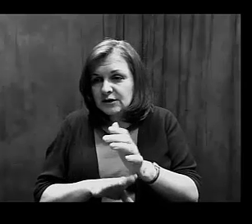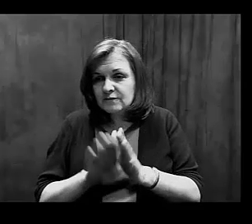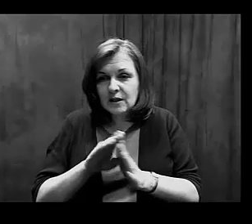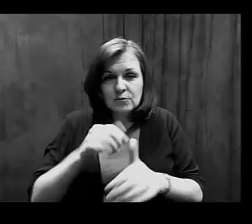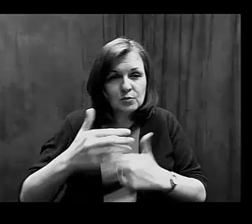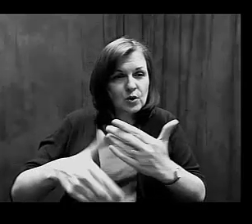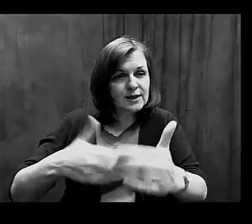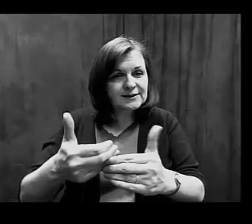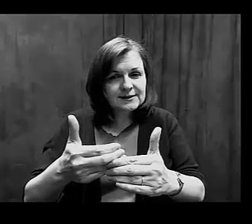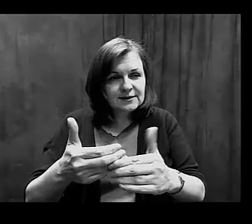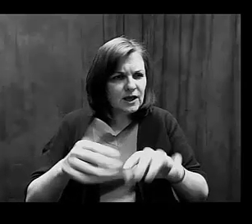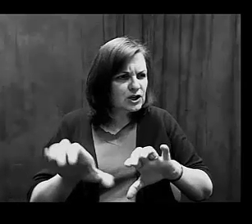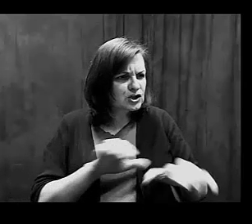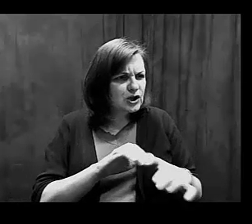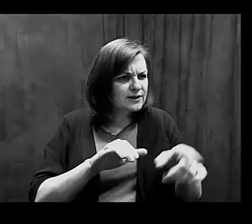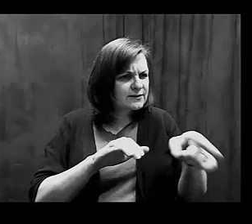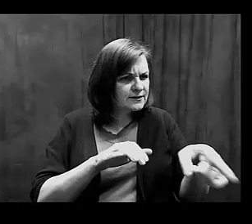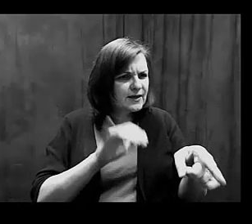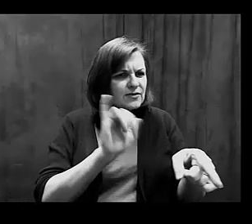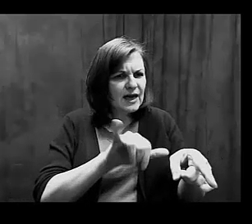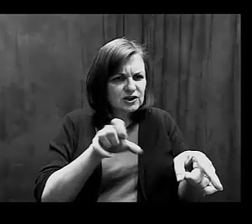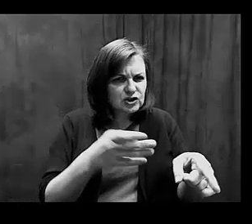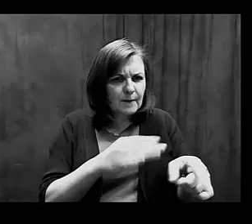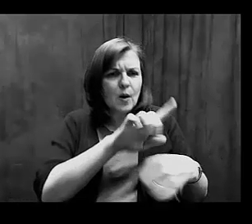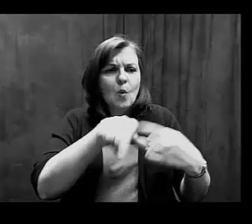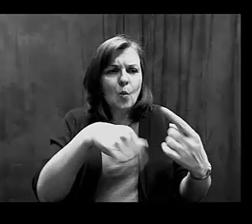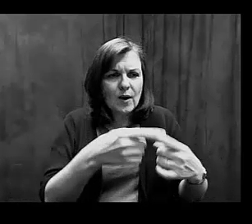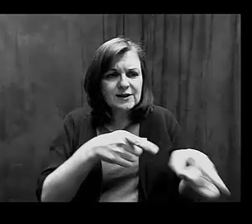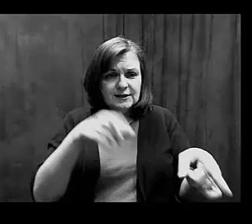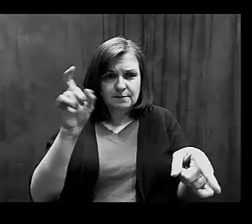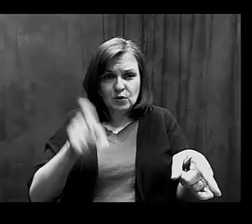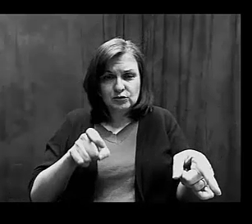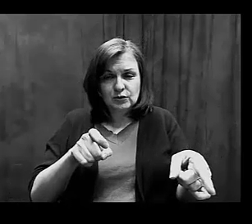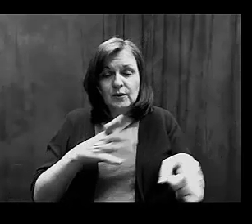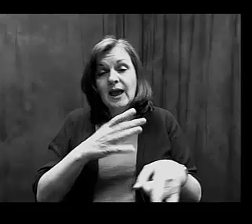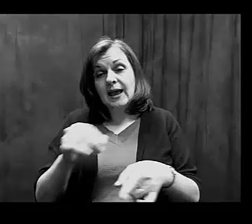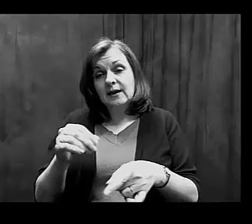does its job when it's supposed to and as well as it is supposed to